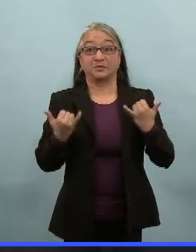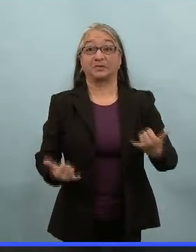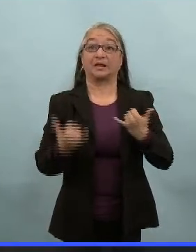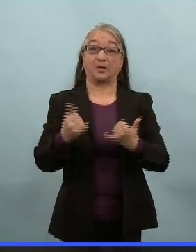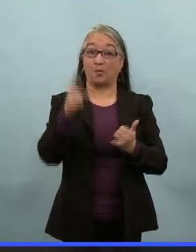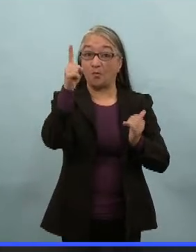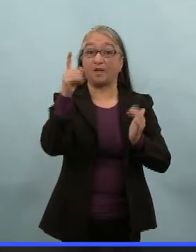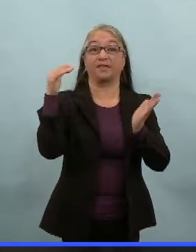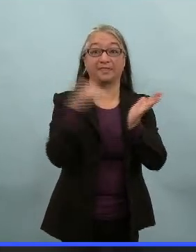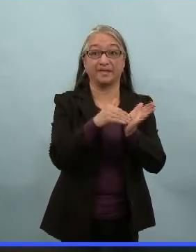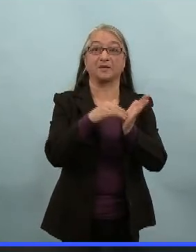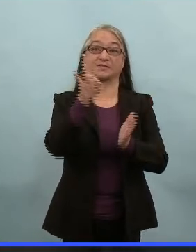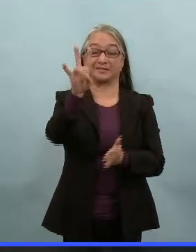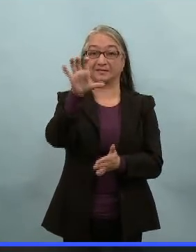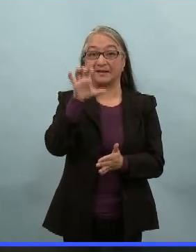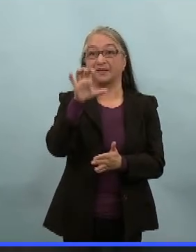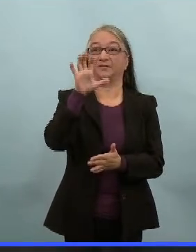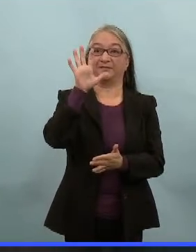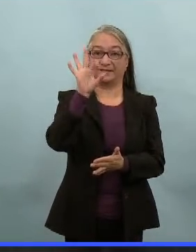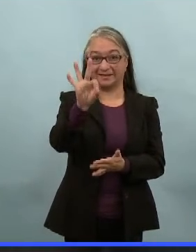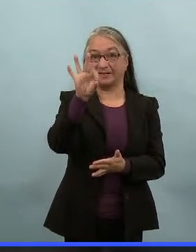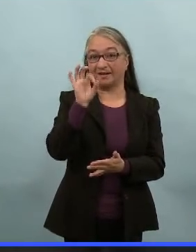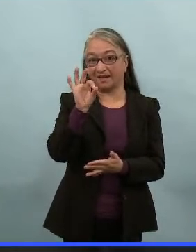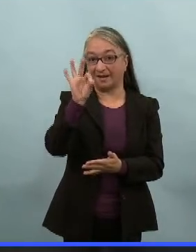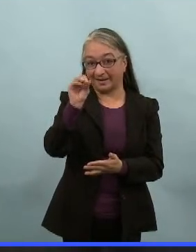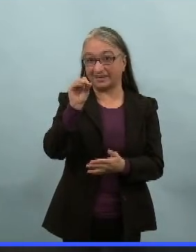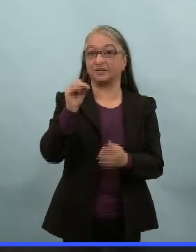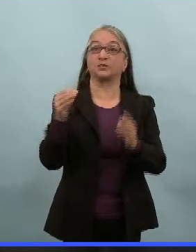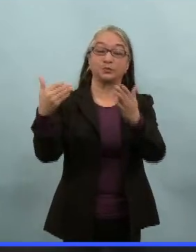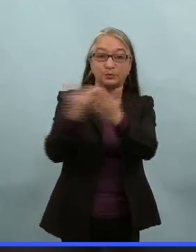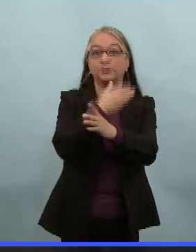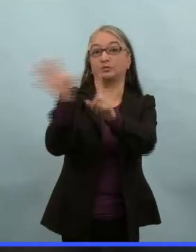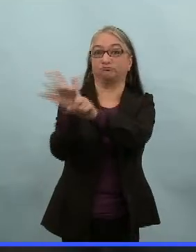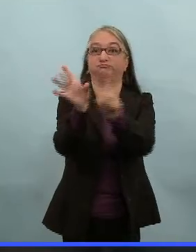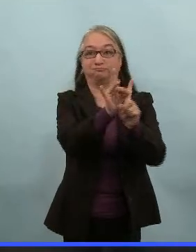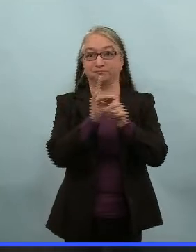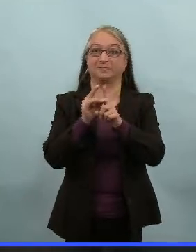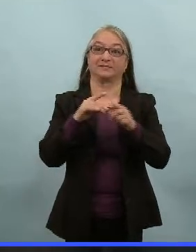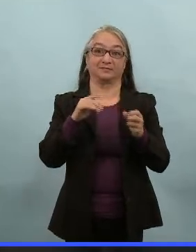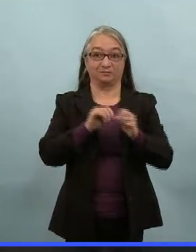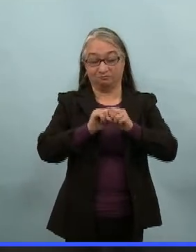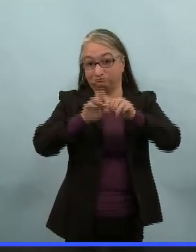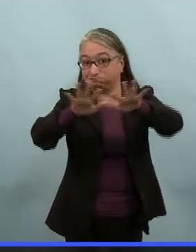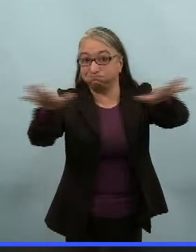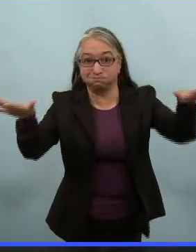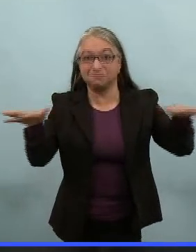new positive cases outbreaks at numerous locations and even more deaths related to this virus